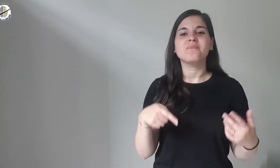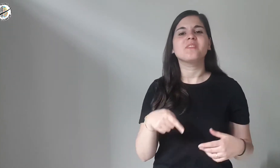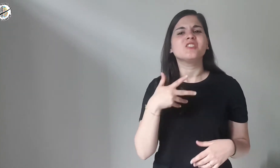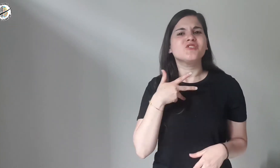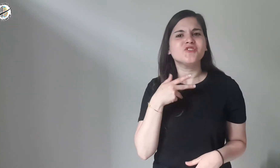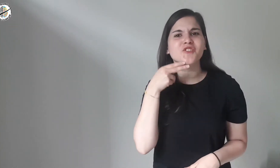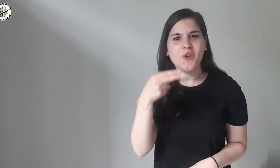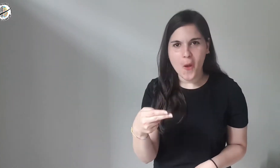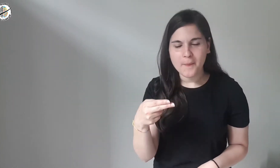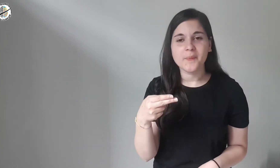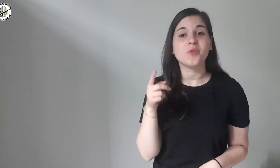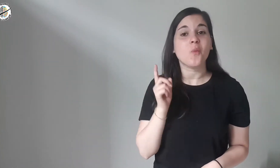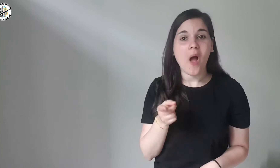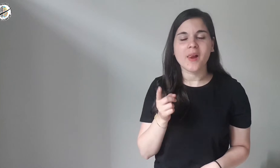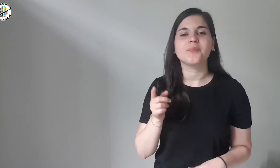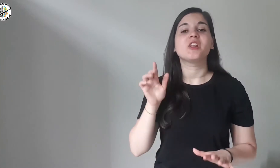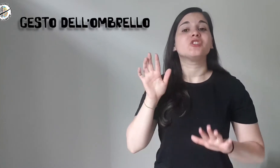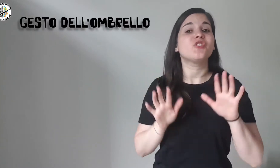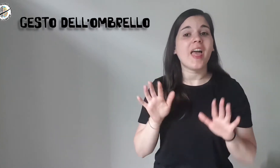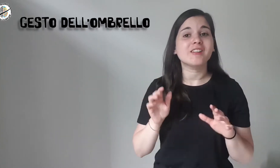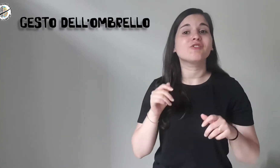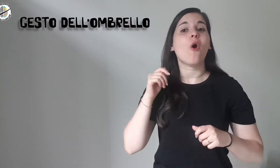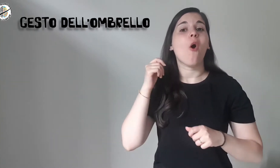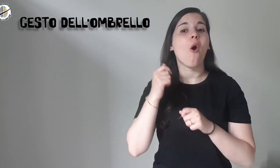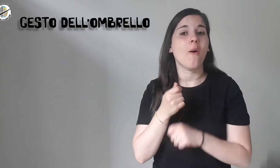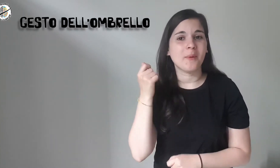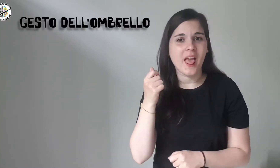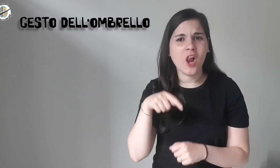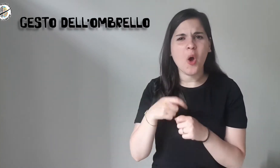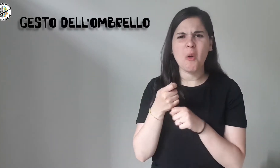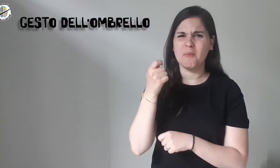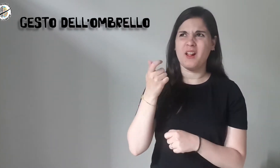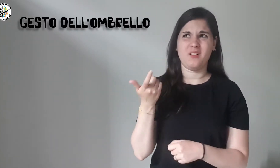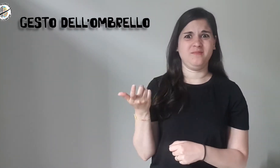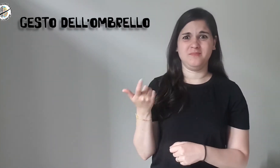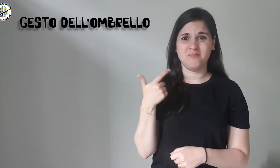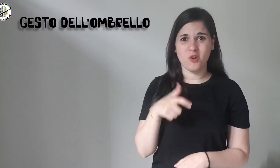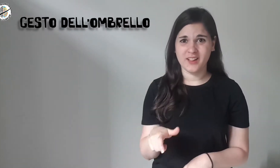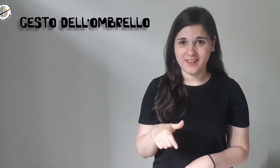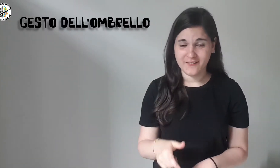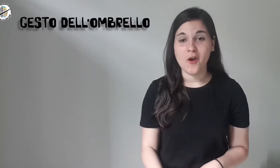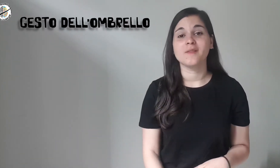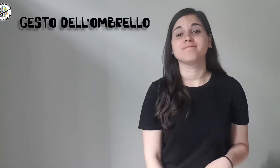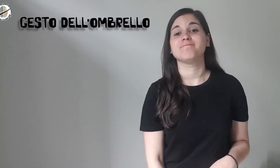Its name is "umbrella gesture". Why the umbrella?